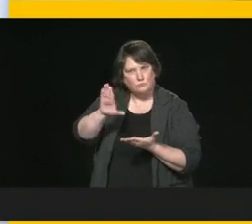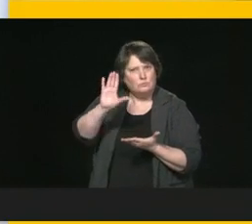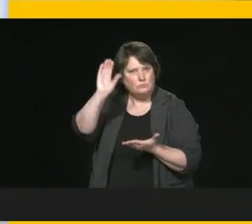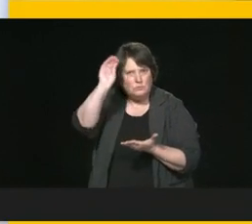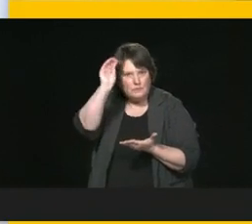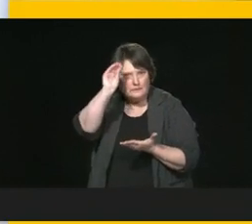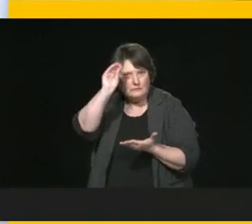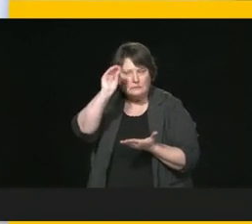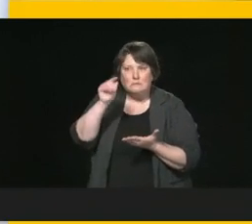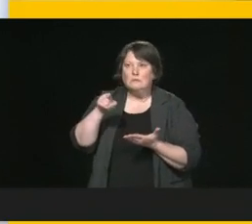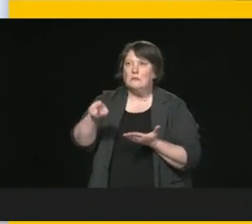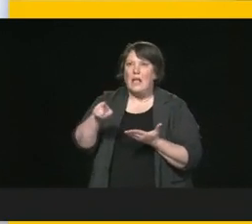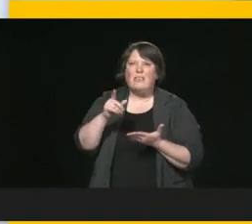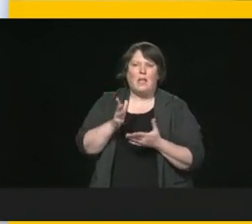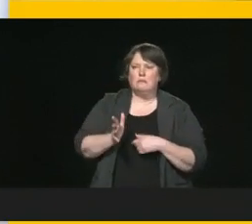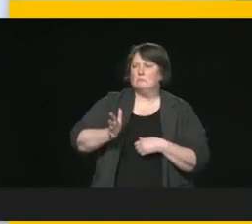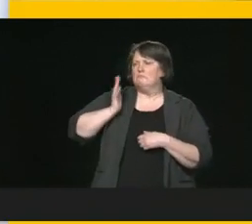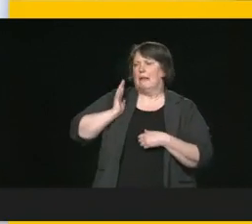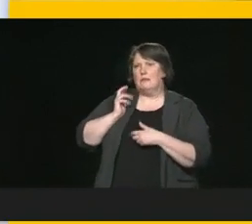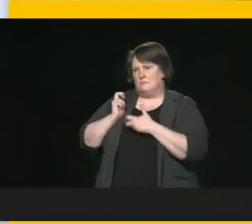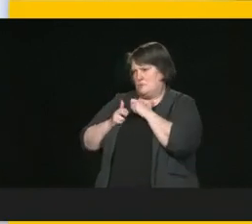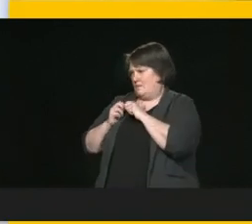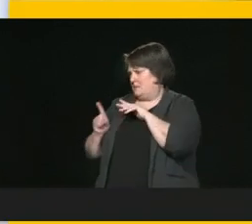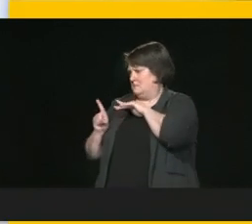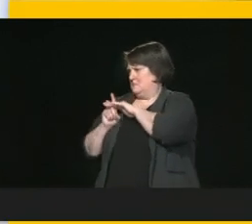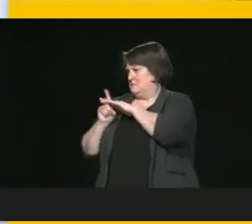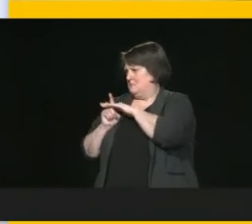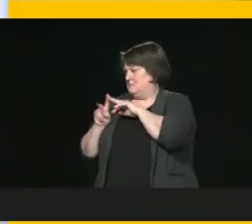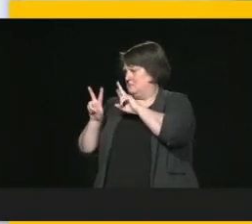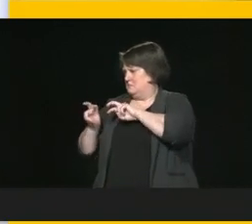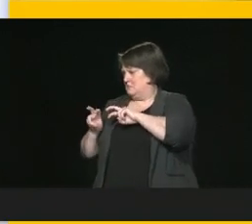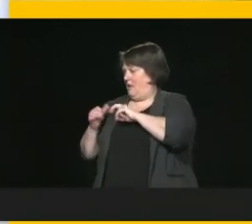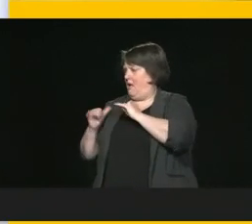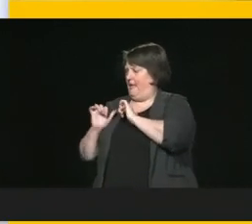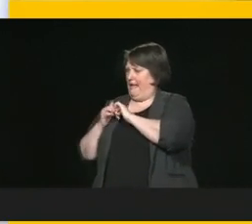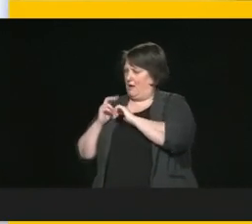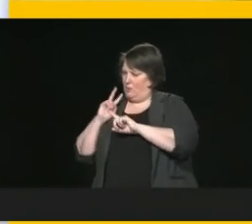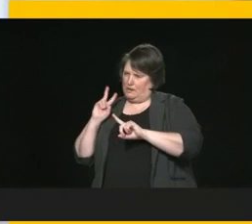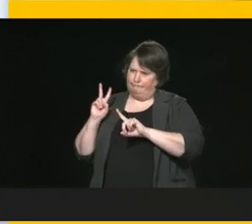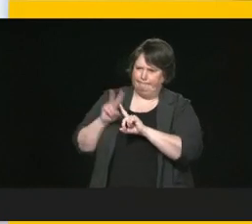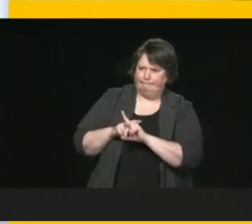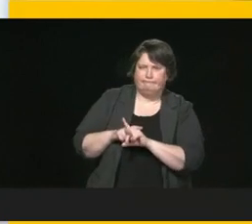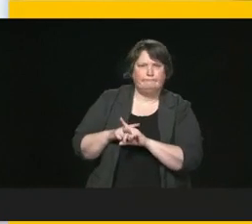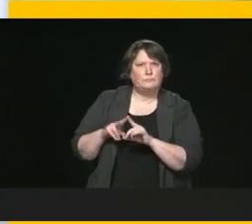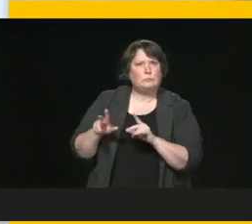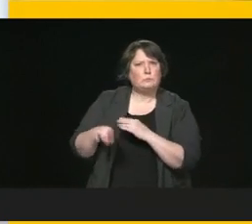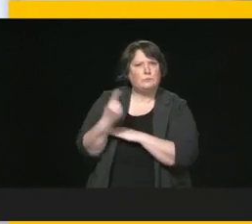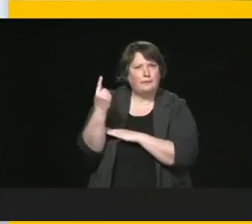RECOMMENDATIONS OF EXPERTS, ON DATA AND THE KNOWLEDGE THAT WE'VE GATHERED FROM PAST PANDEMICS AND PAST HEALTH ISSUES TO APPLY TO THESE